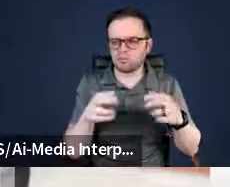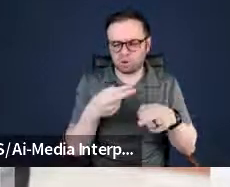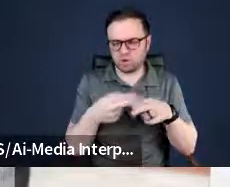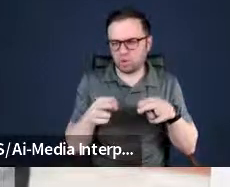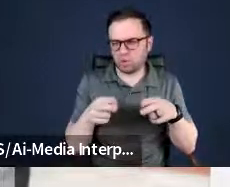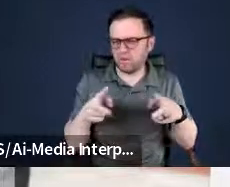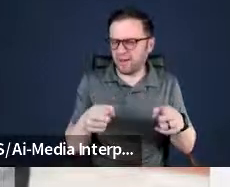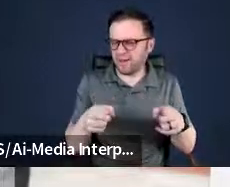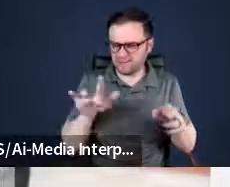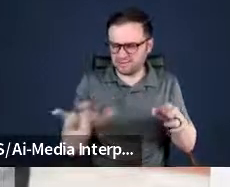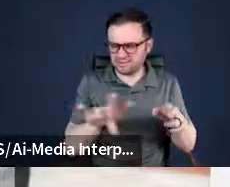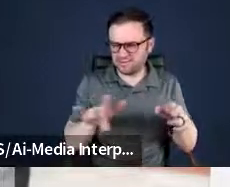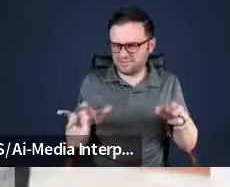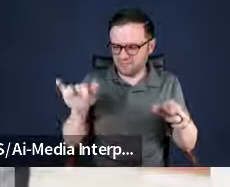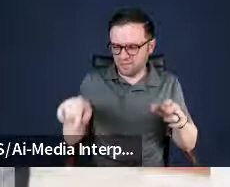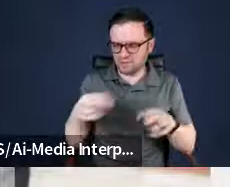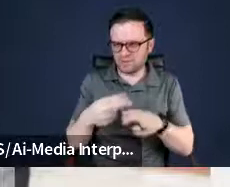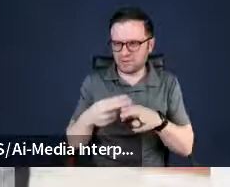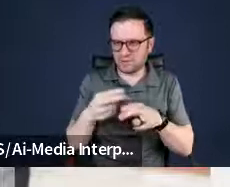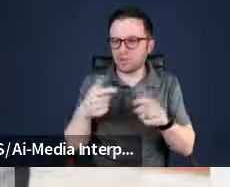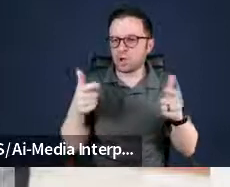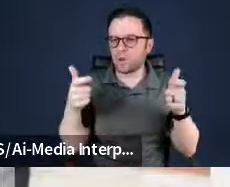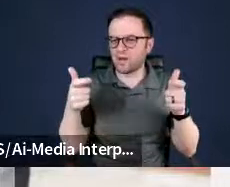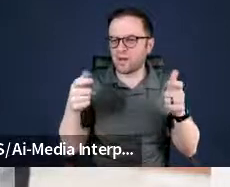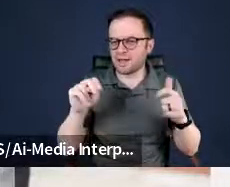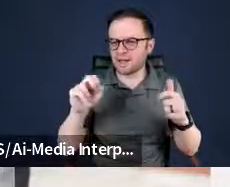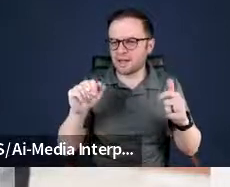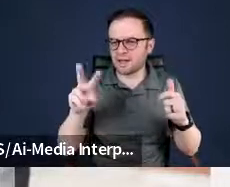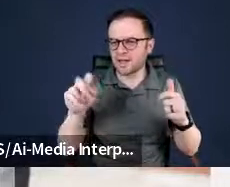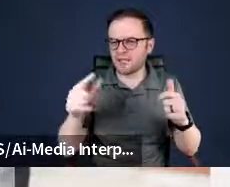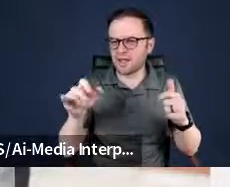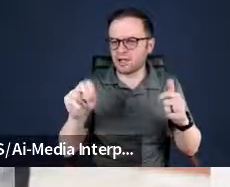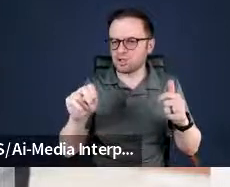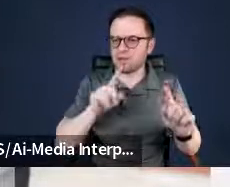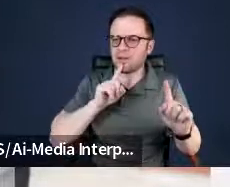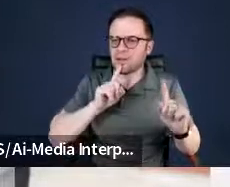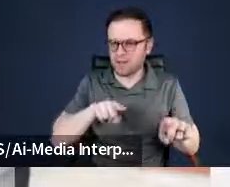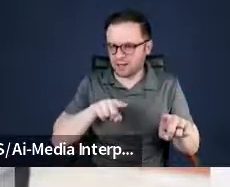of keyboard shortcut keys that are referred to as quick navigation